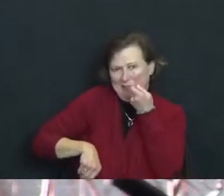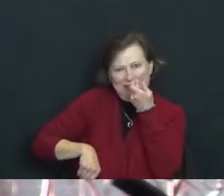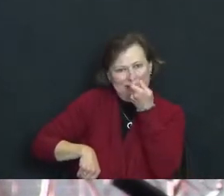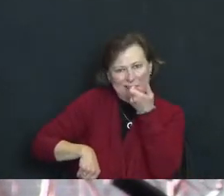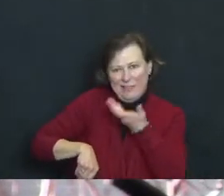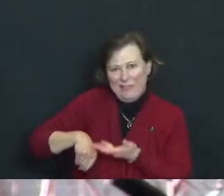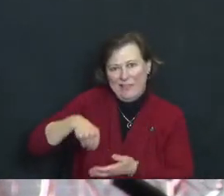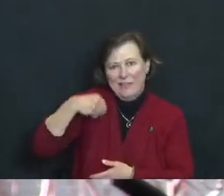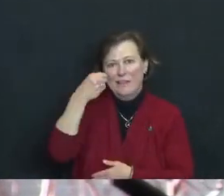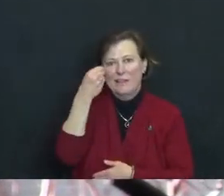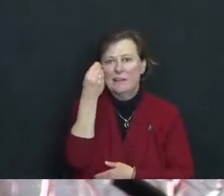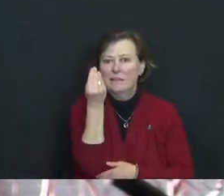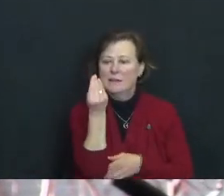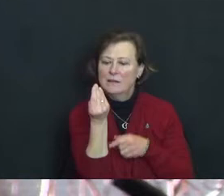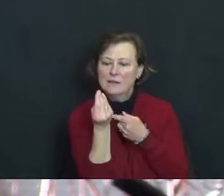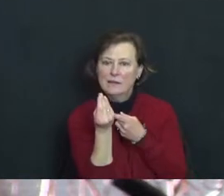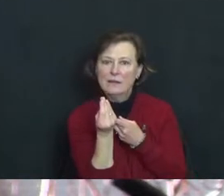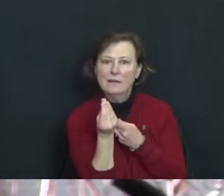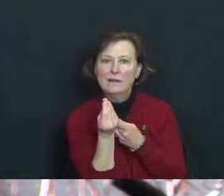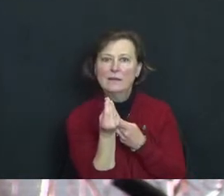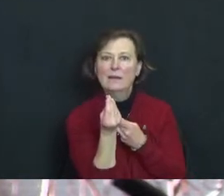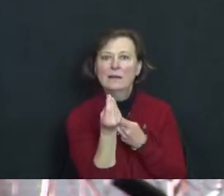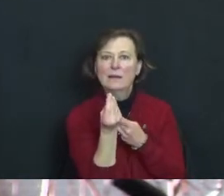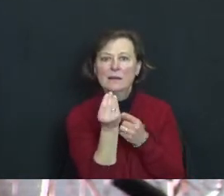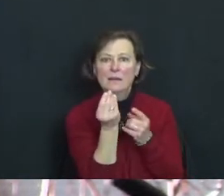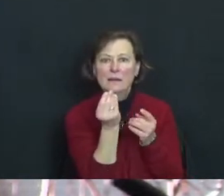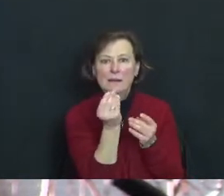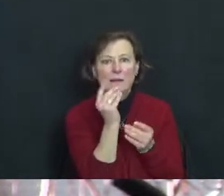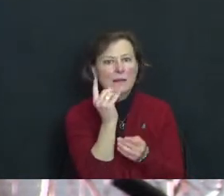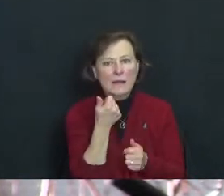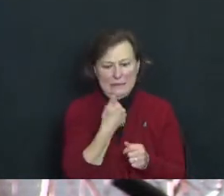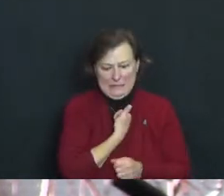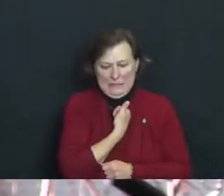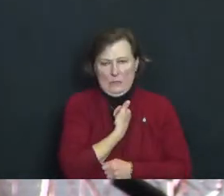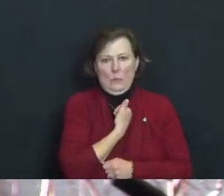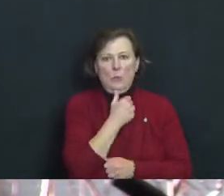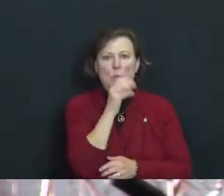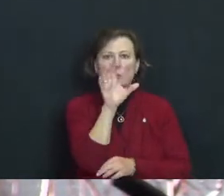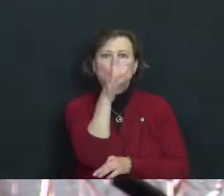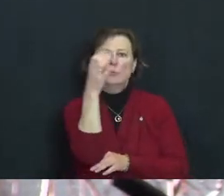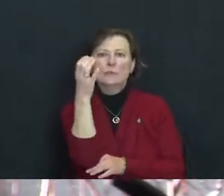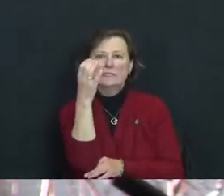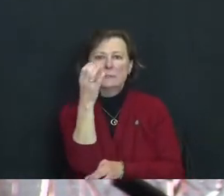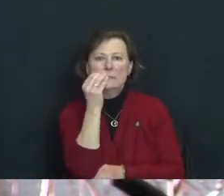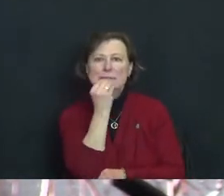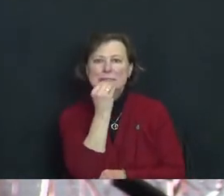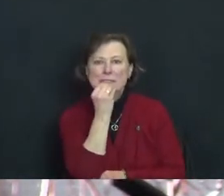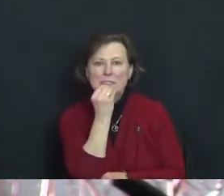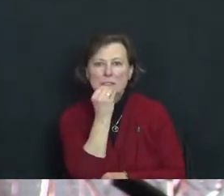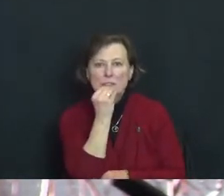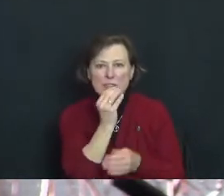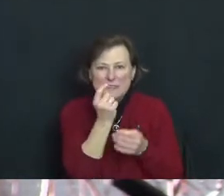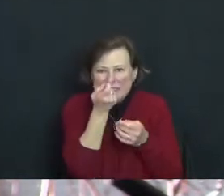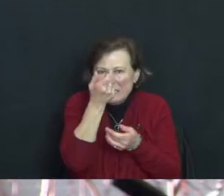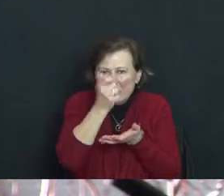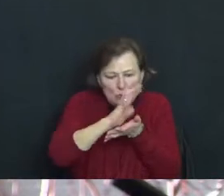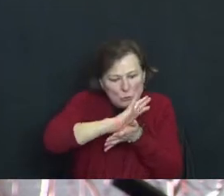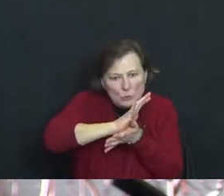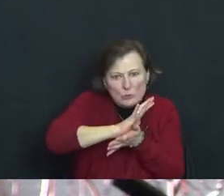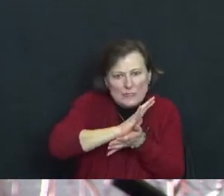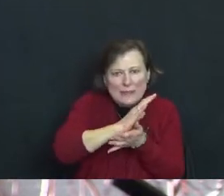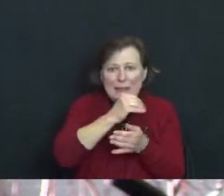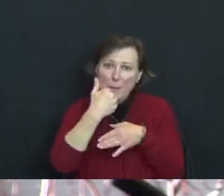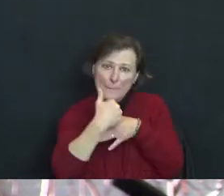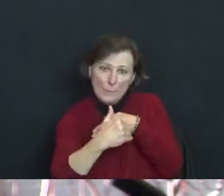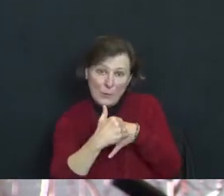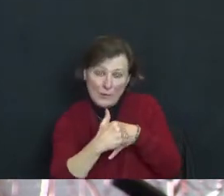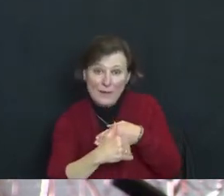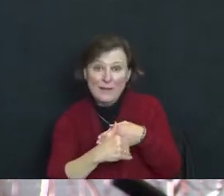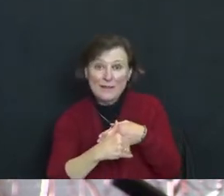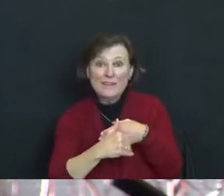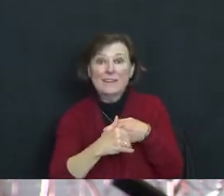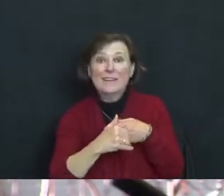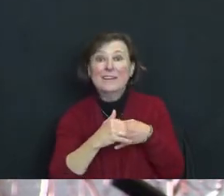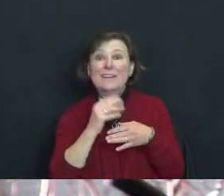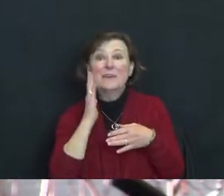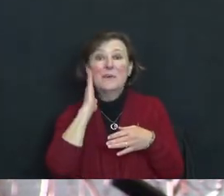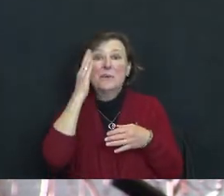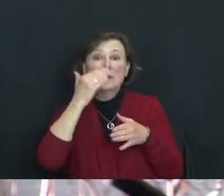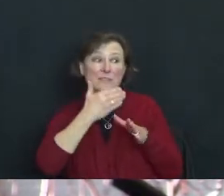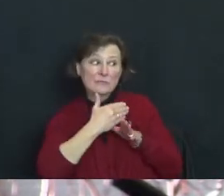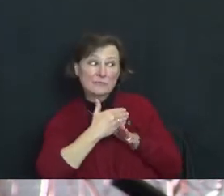He took from his pocket his own Christmas dinner - a bit of cheese, some bread to share